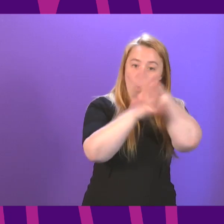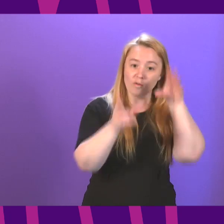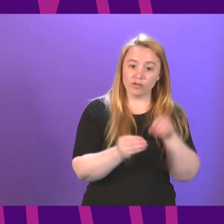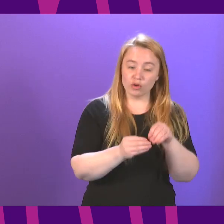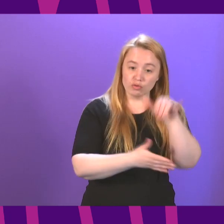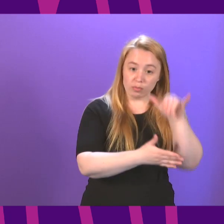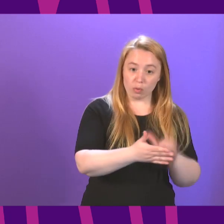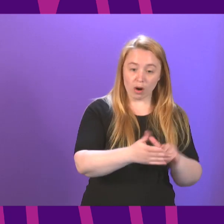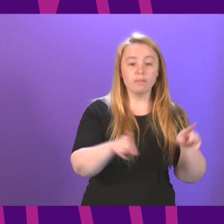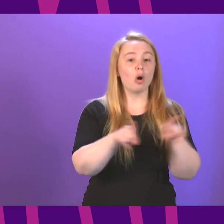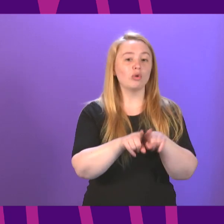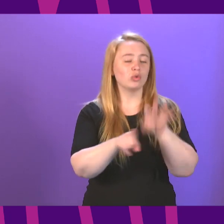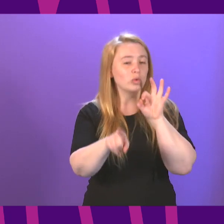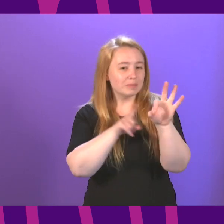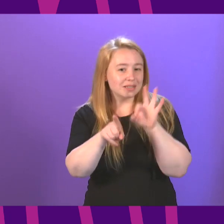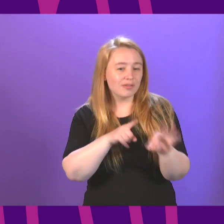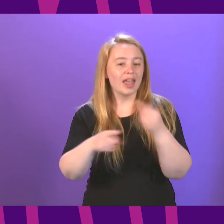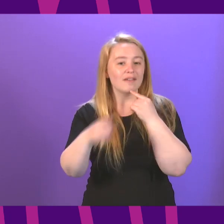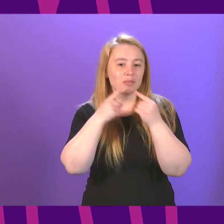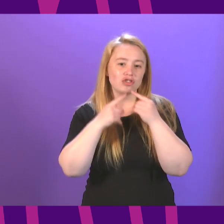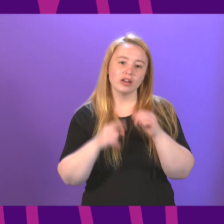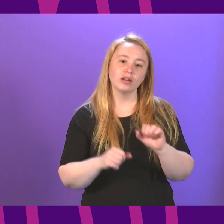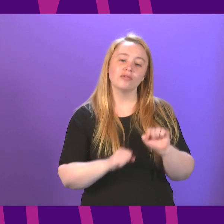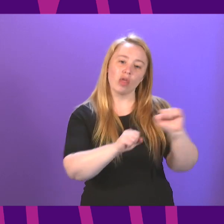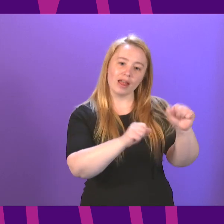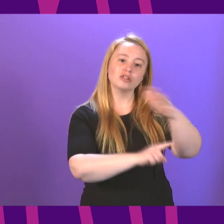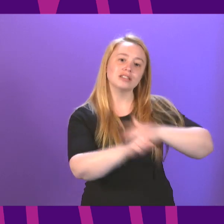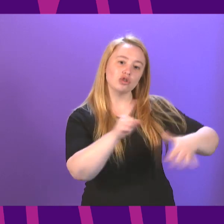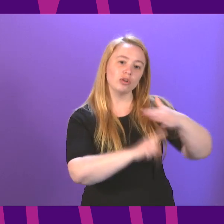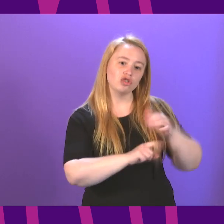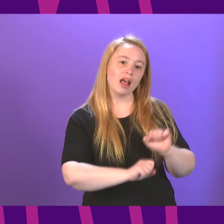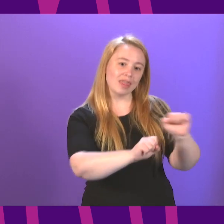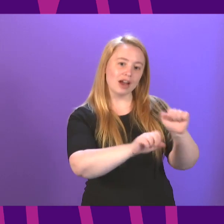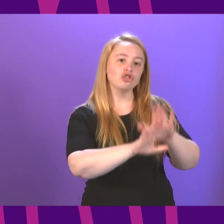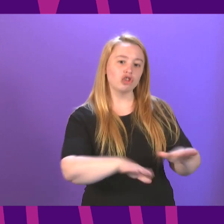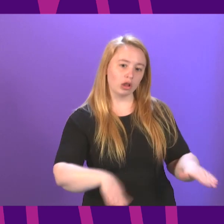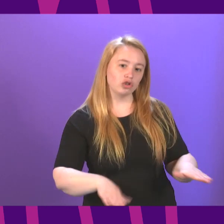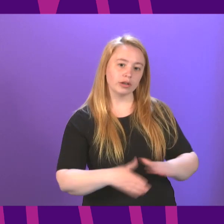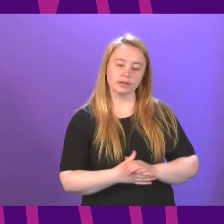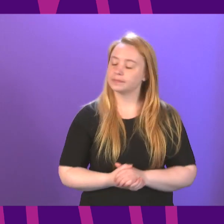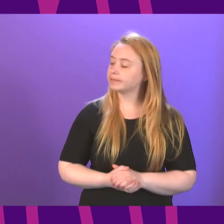information relating to the circumstances in which their own children were placed. Anas Sarwar: